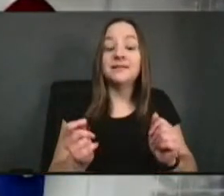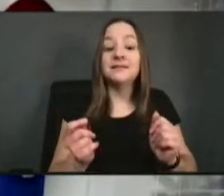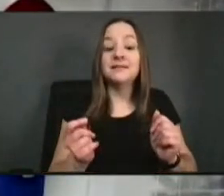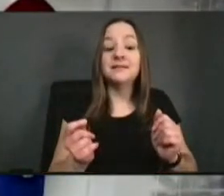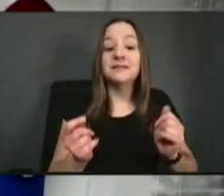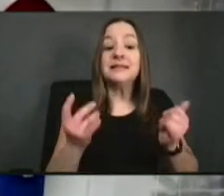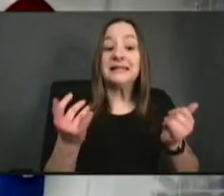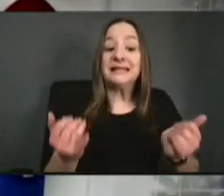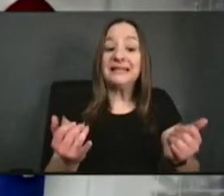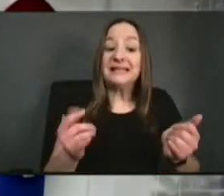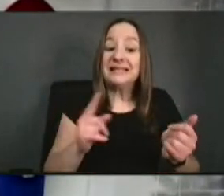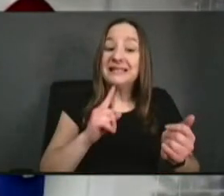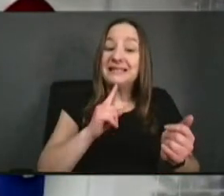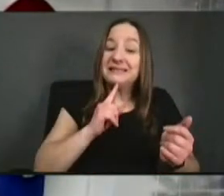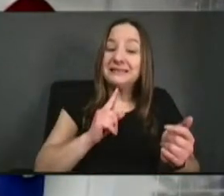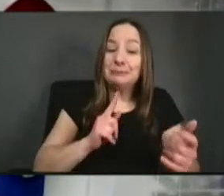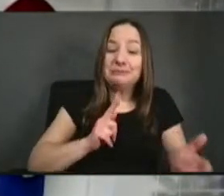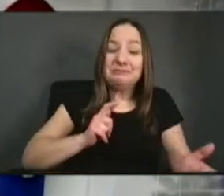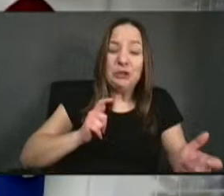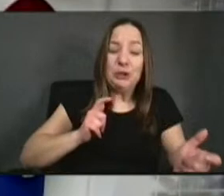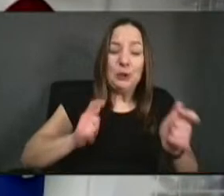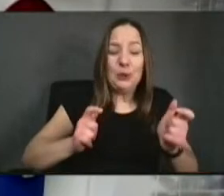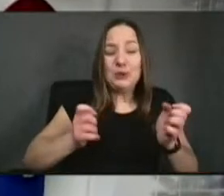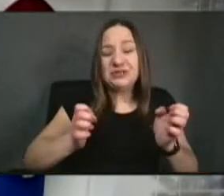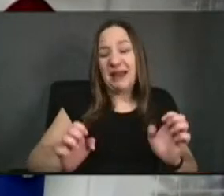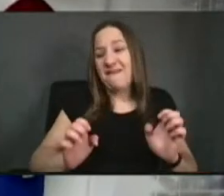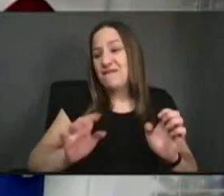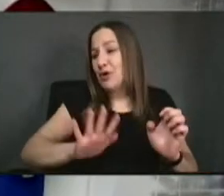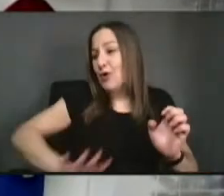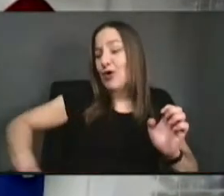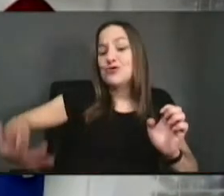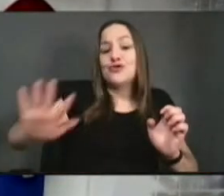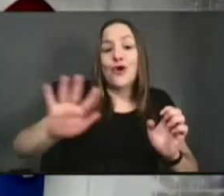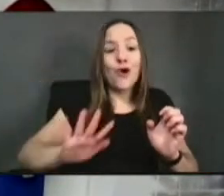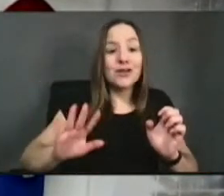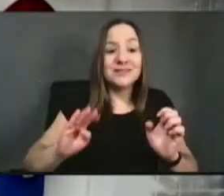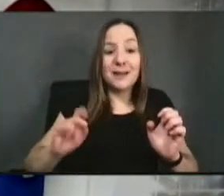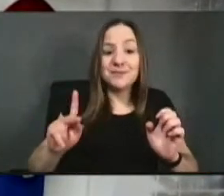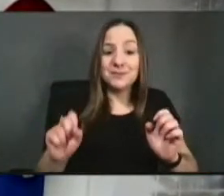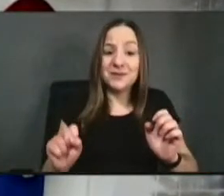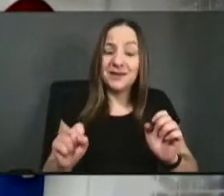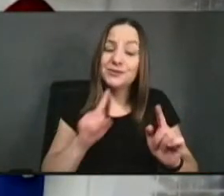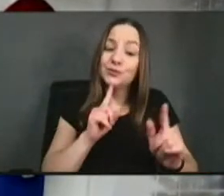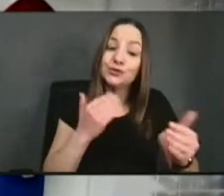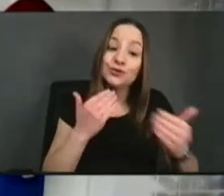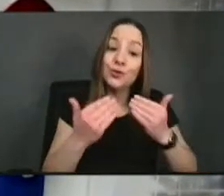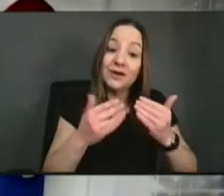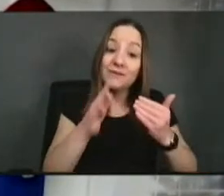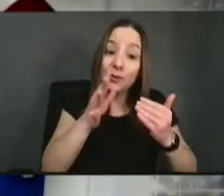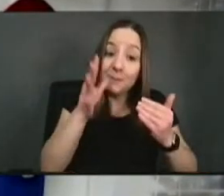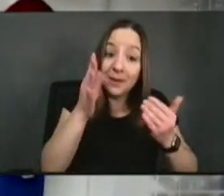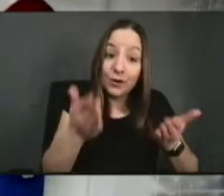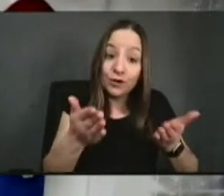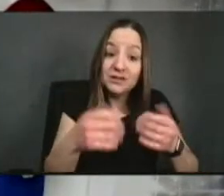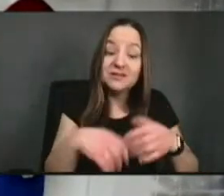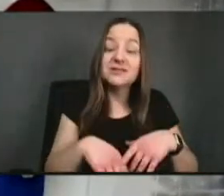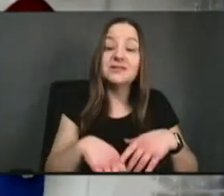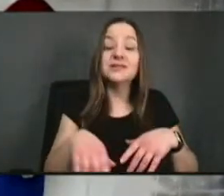grateful to have them back. But this Is been a Herculean effort